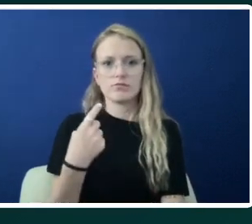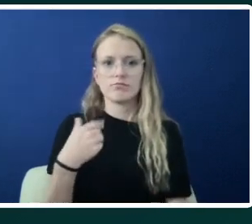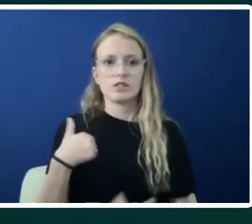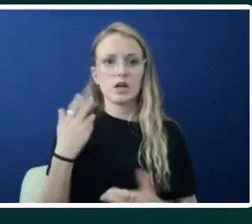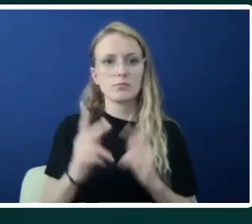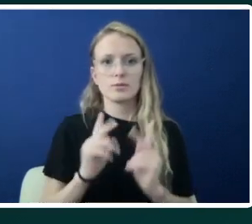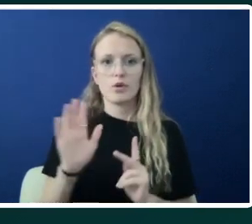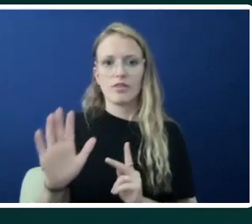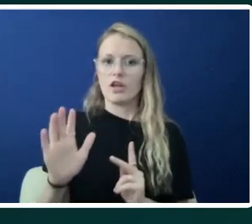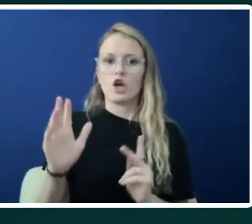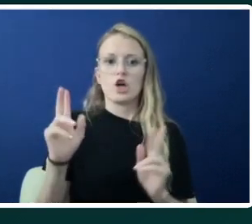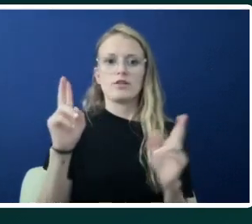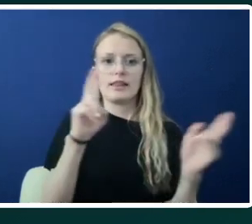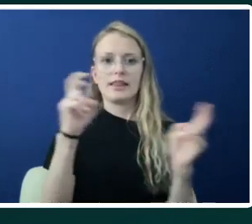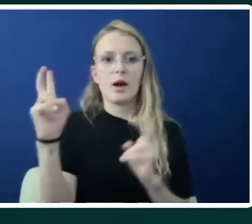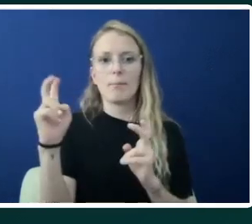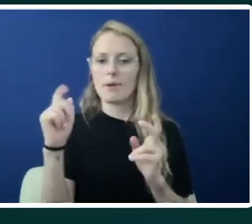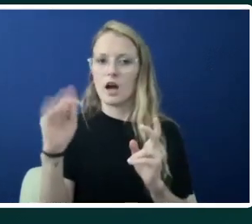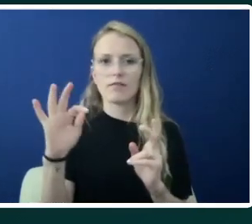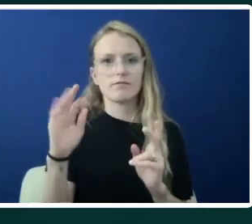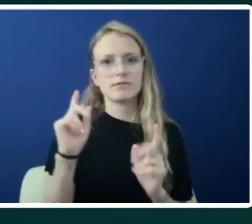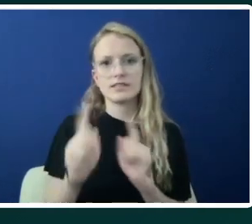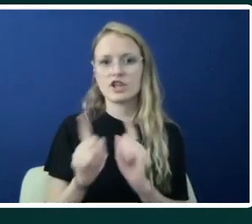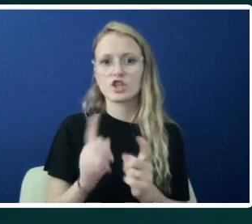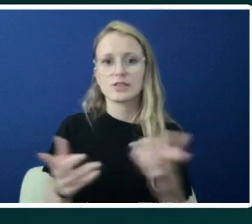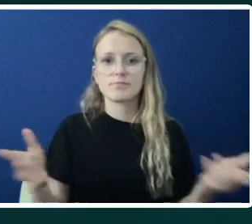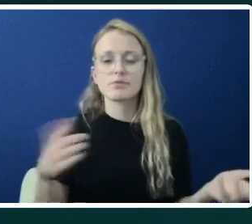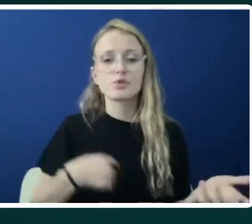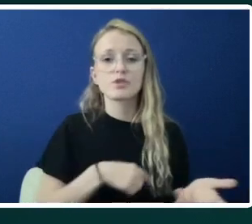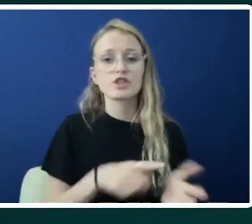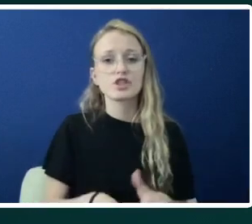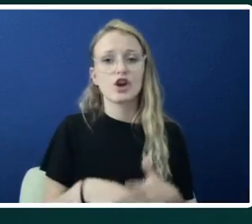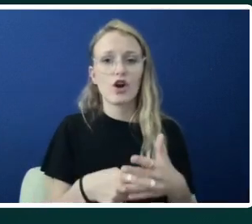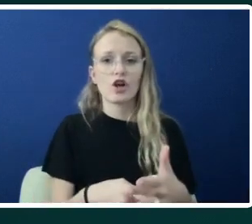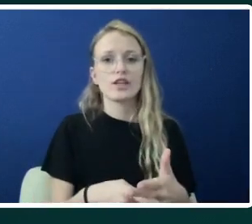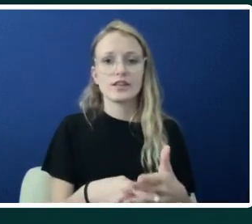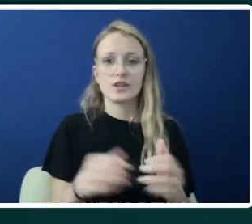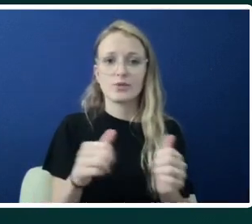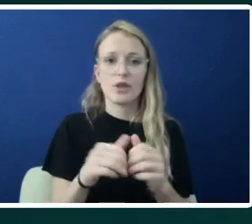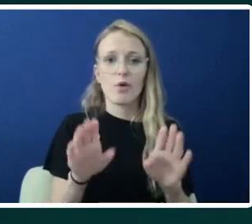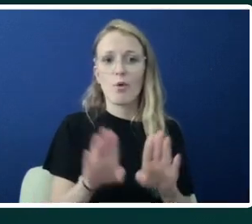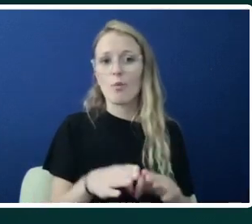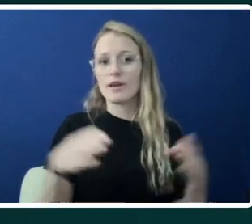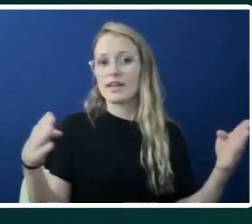right? Like we started, as we said, like opening up the gates to letting them talk to each other,